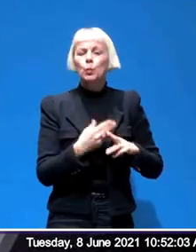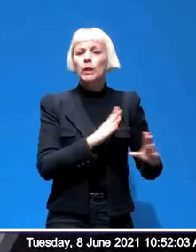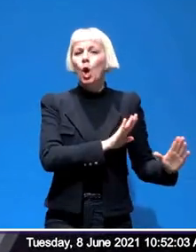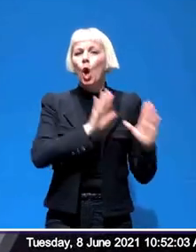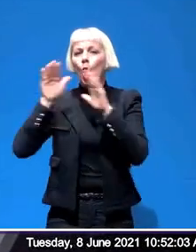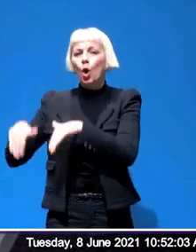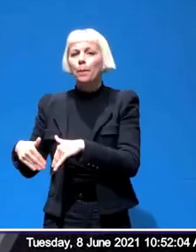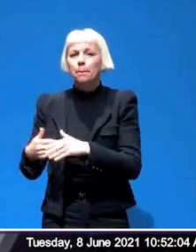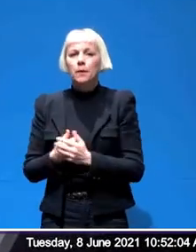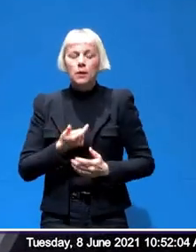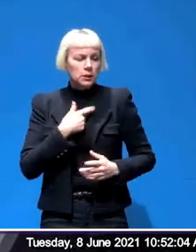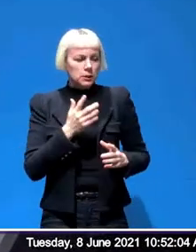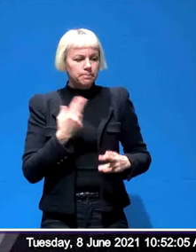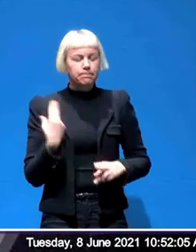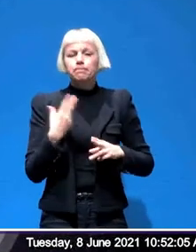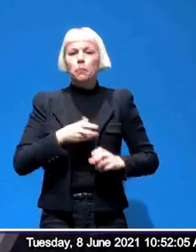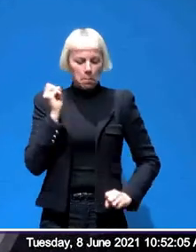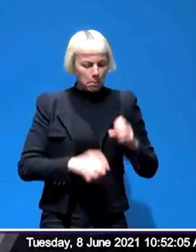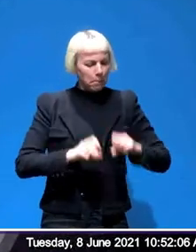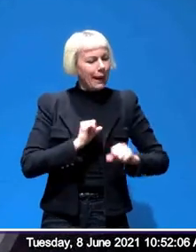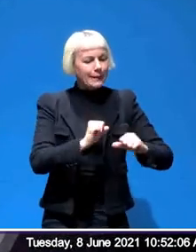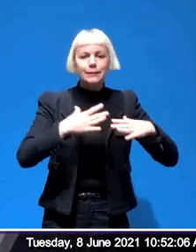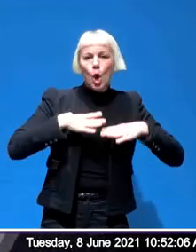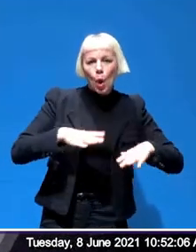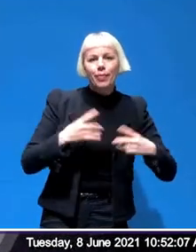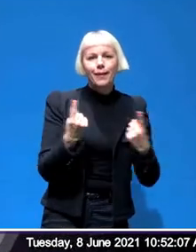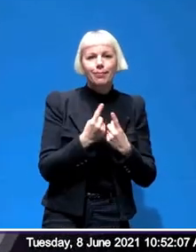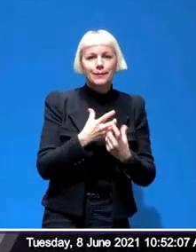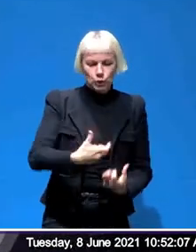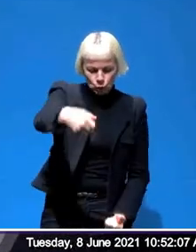Graham and I packed a few items of Daniel's clothing into his suitcase and